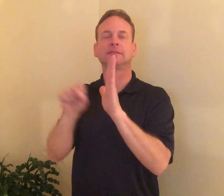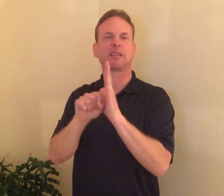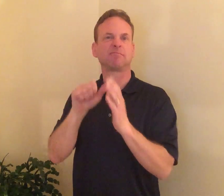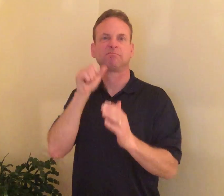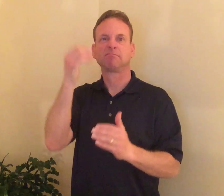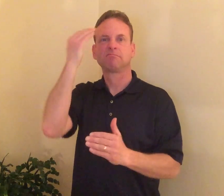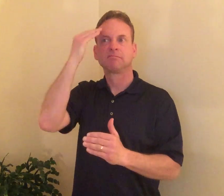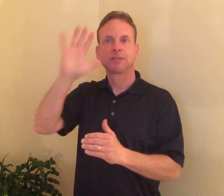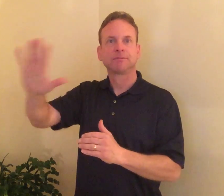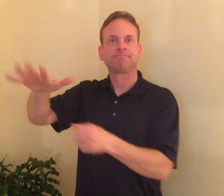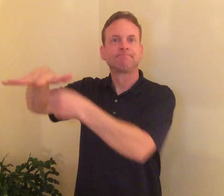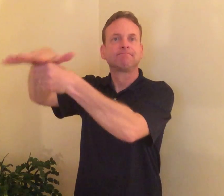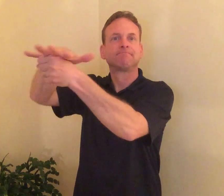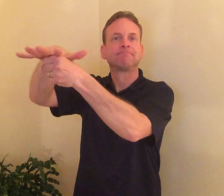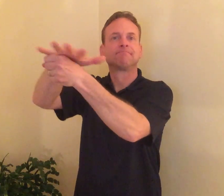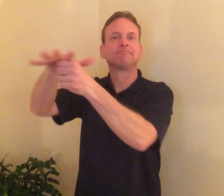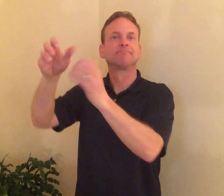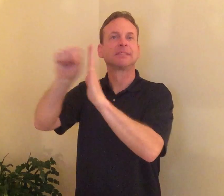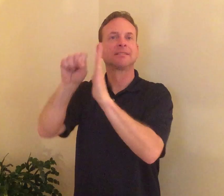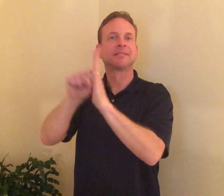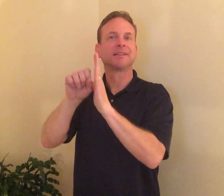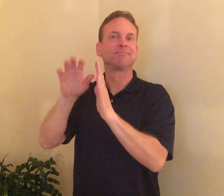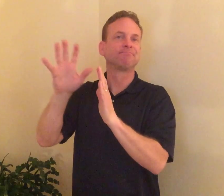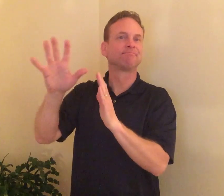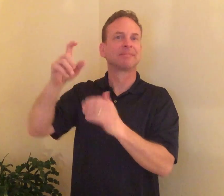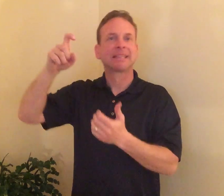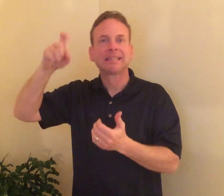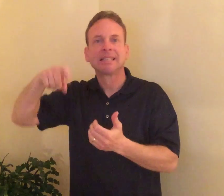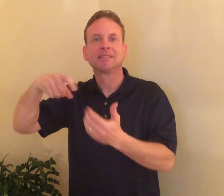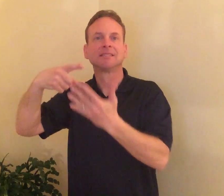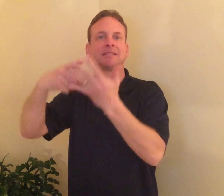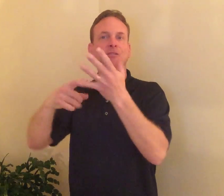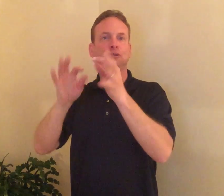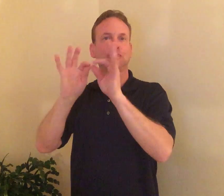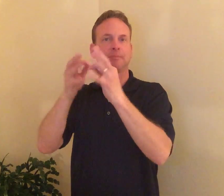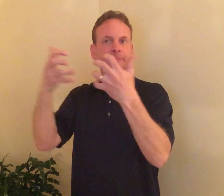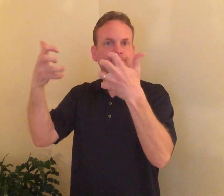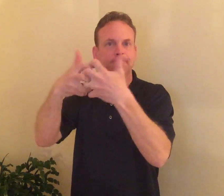were unaware of local community needs, nor how to determine the best fit between interpreters